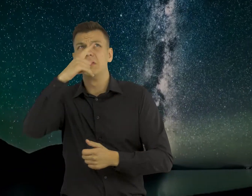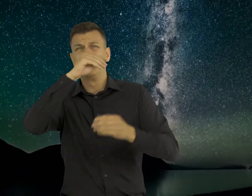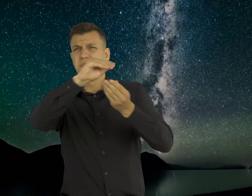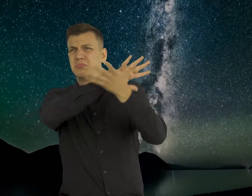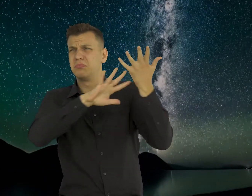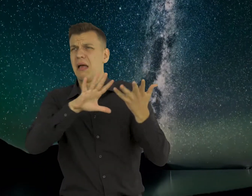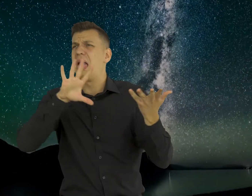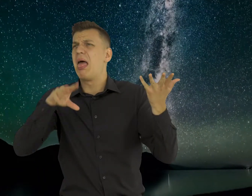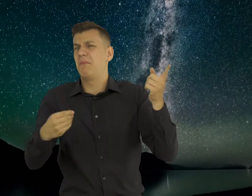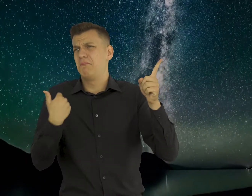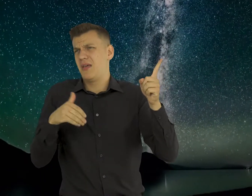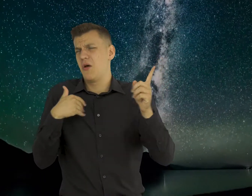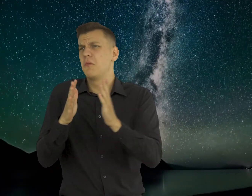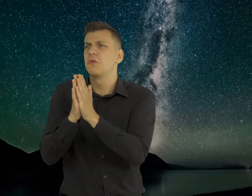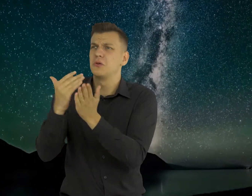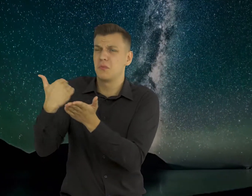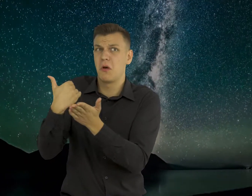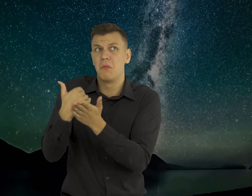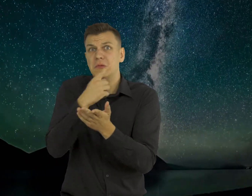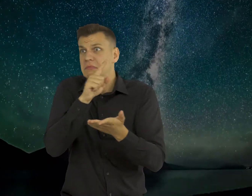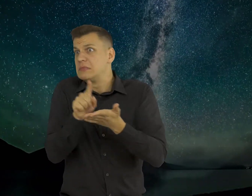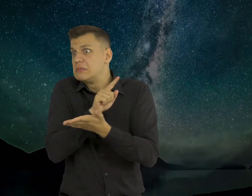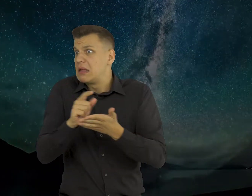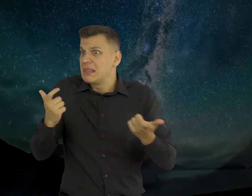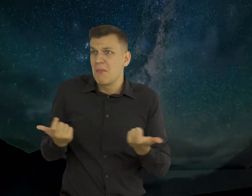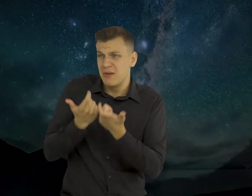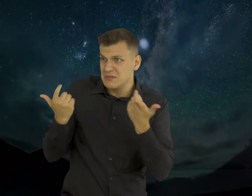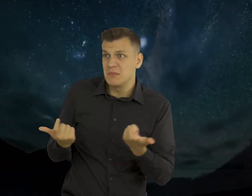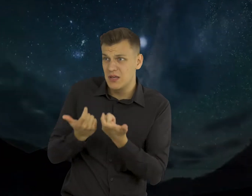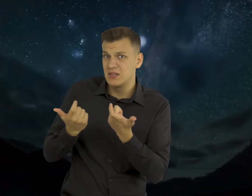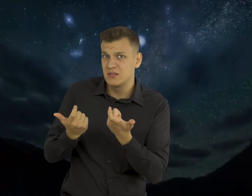saying there was "a huge silvery cloud" above the city.